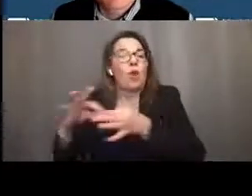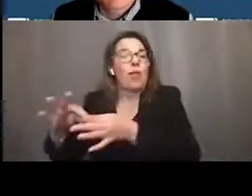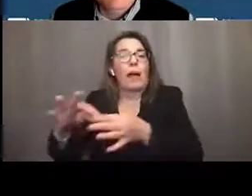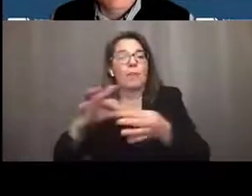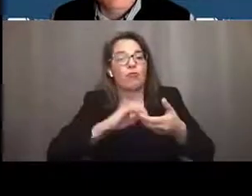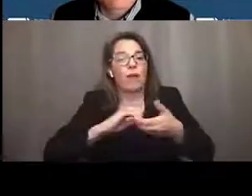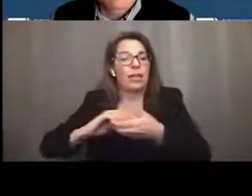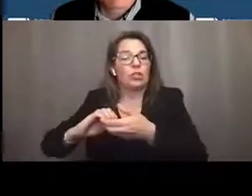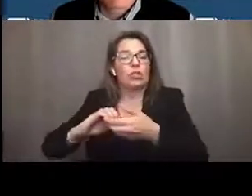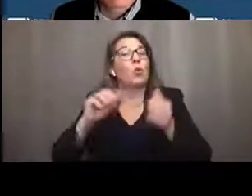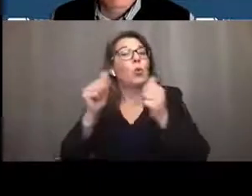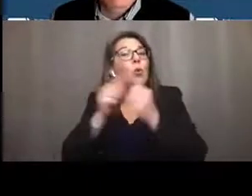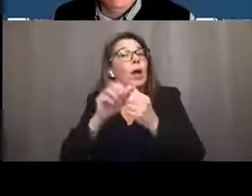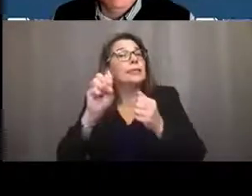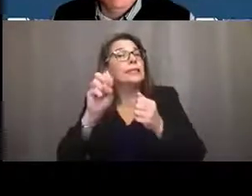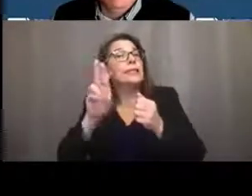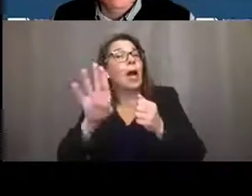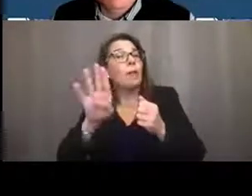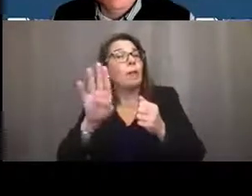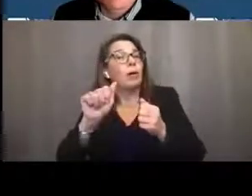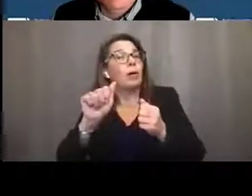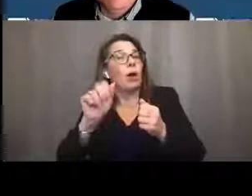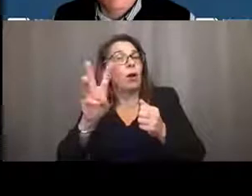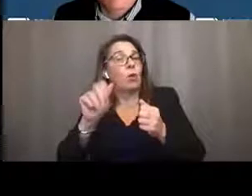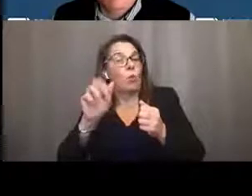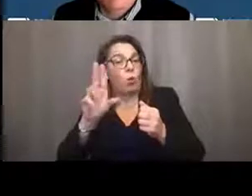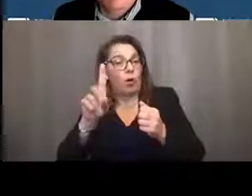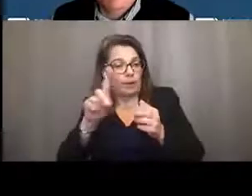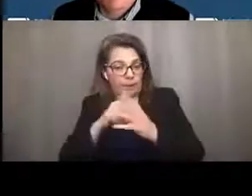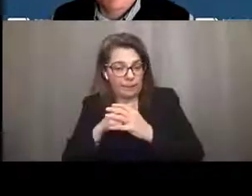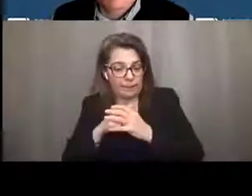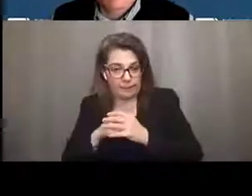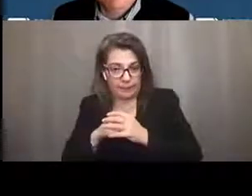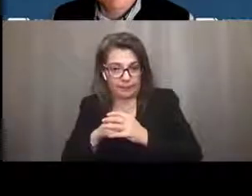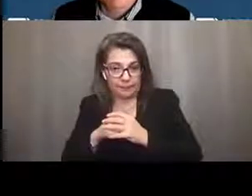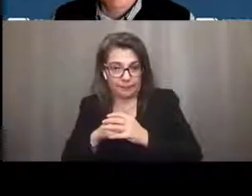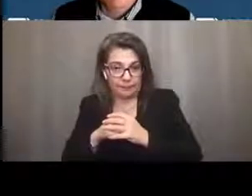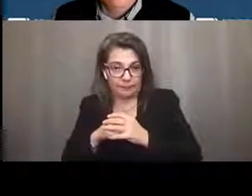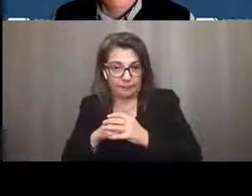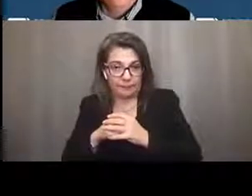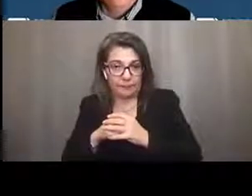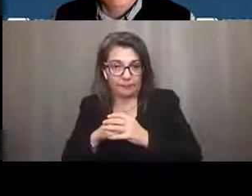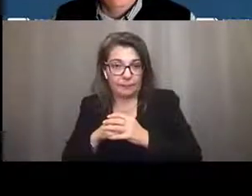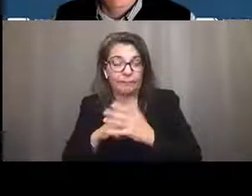with subawards? So ultimately, it's the US .. .